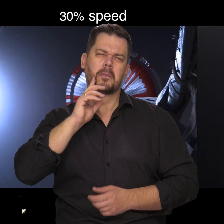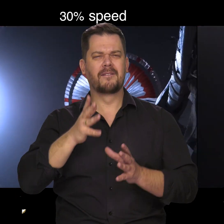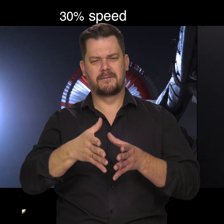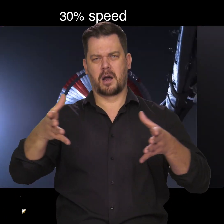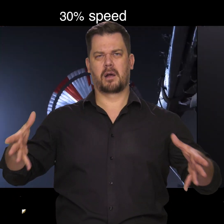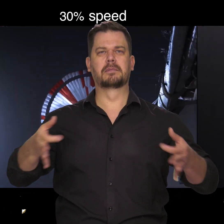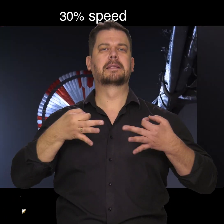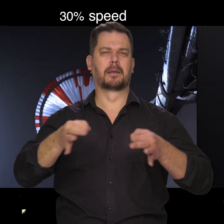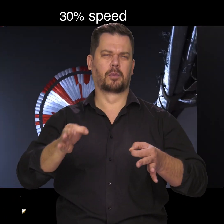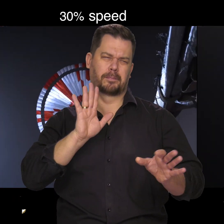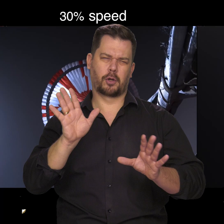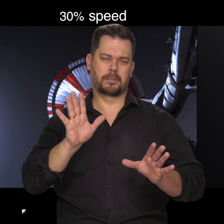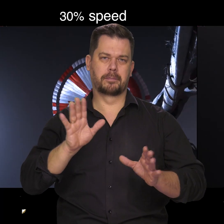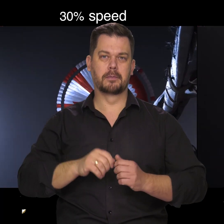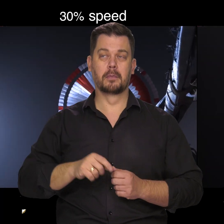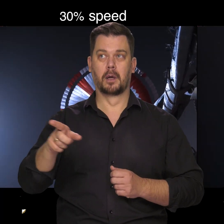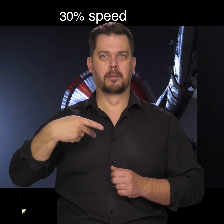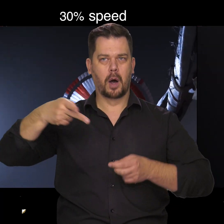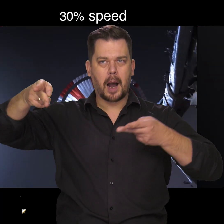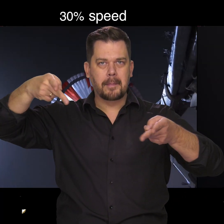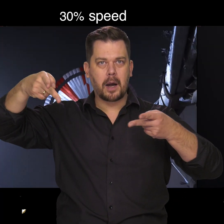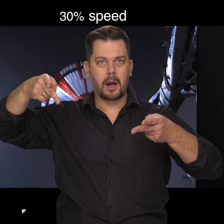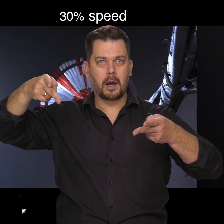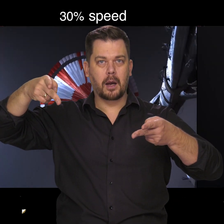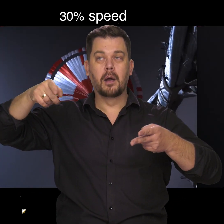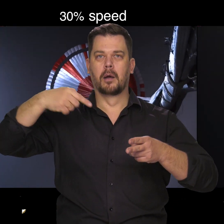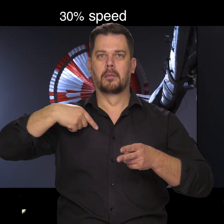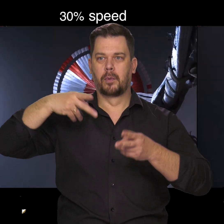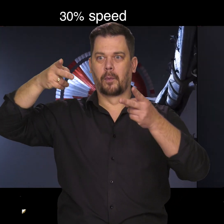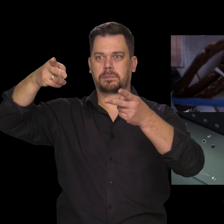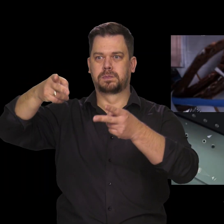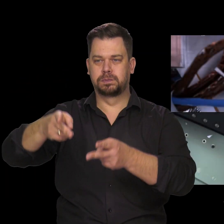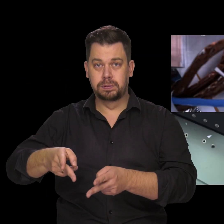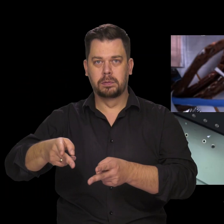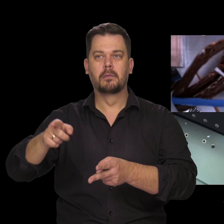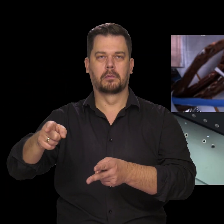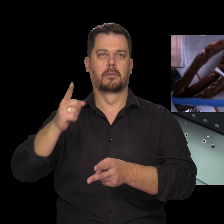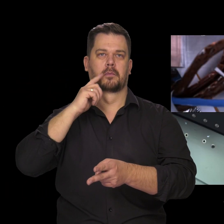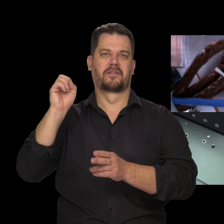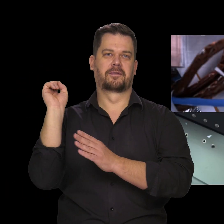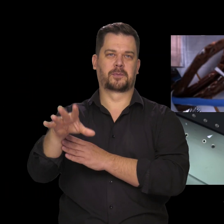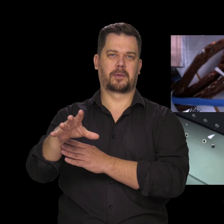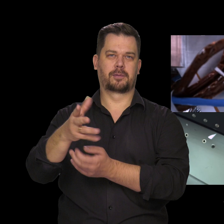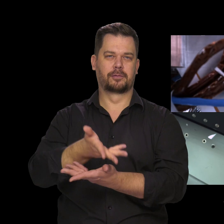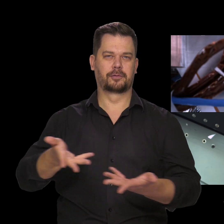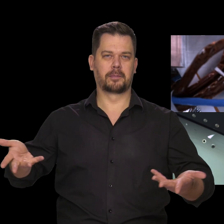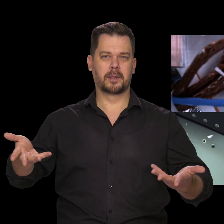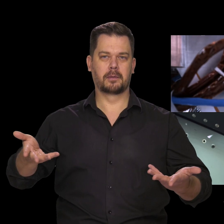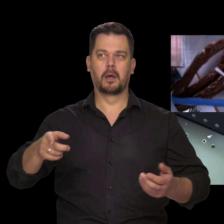It is the size of a car. It had cameras that transmitted footage of the landing back to Earth, which you can see now.